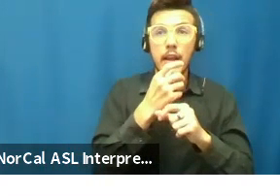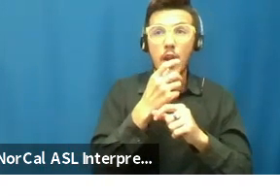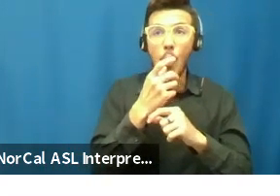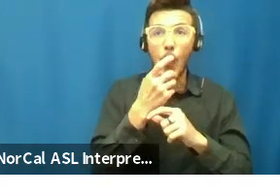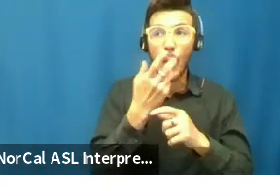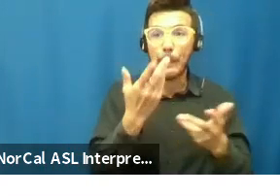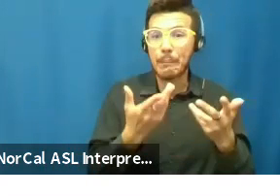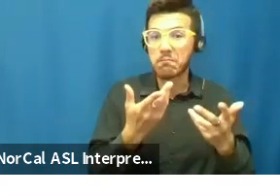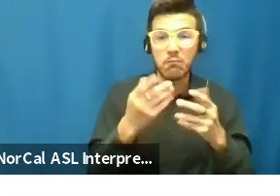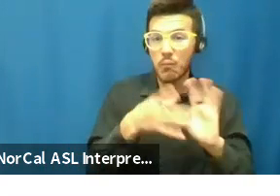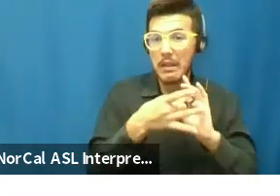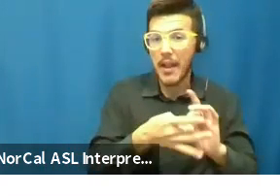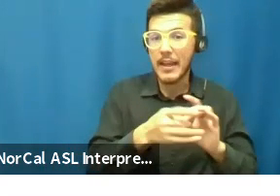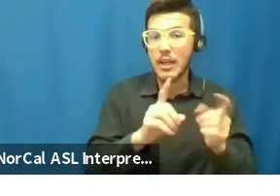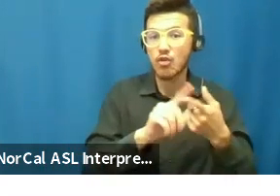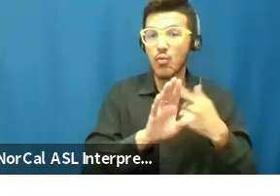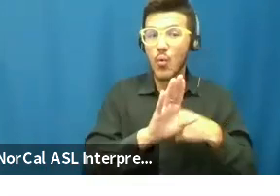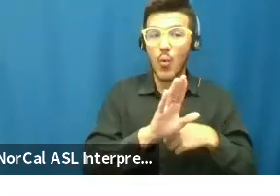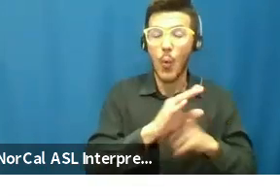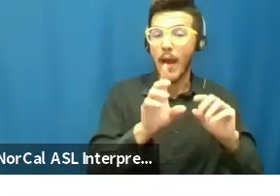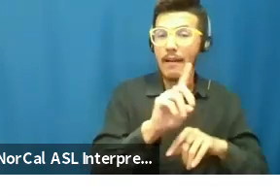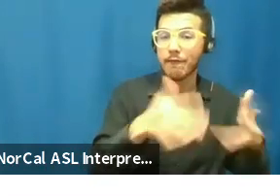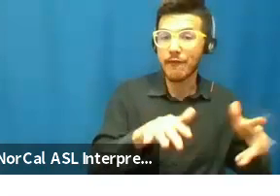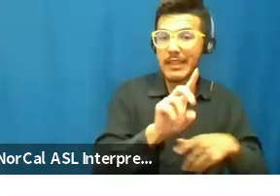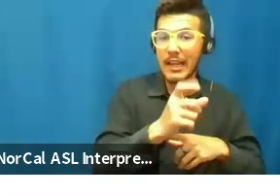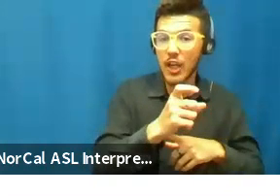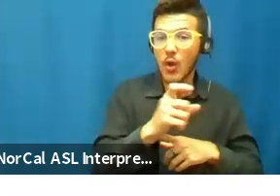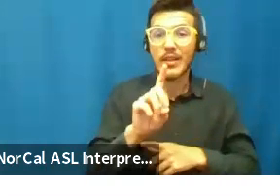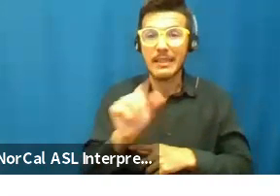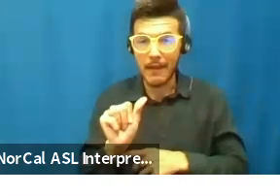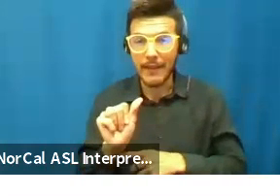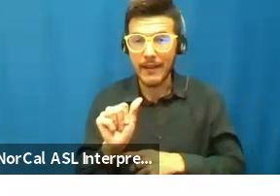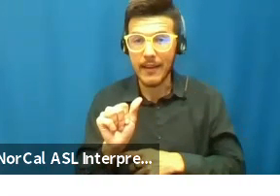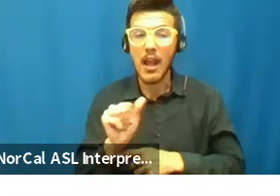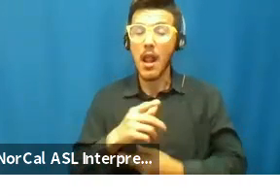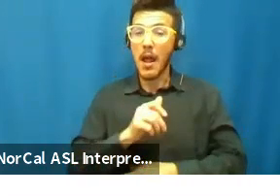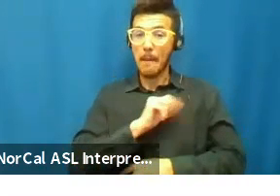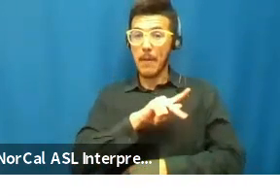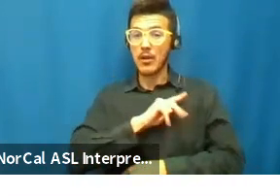diagnosed or visible disability. Personally I share and advocate for sharing, but many people